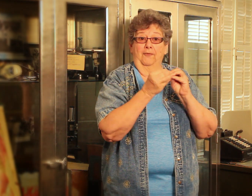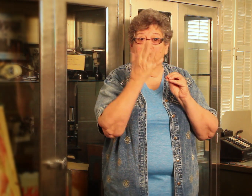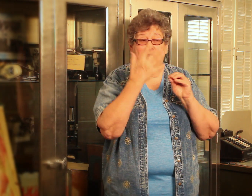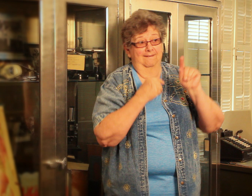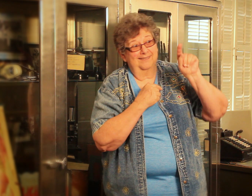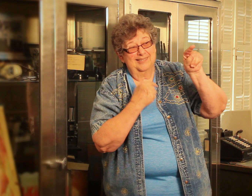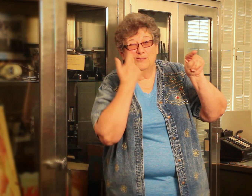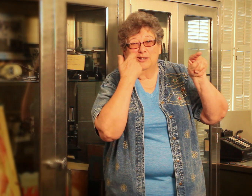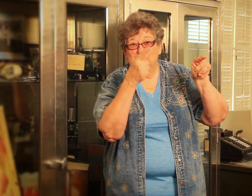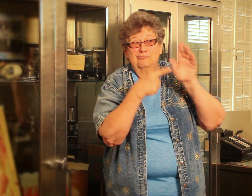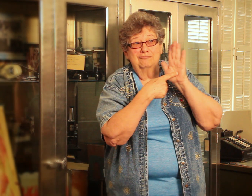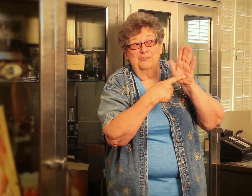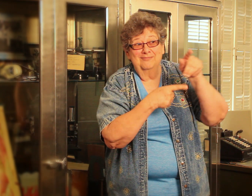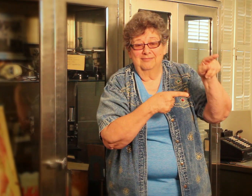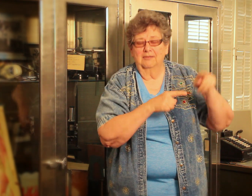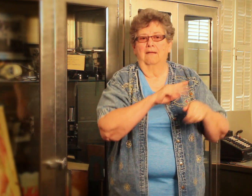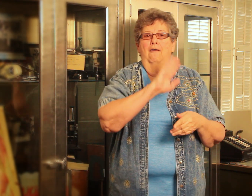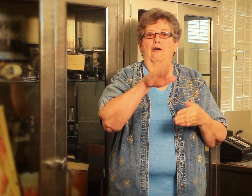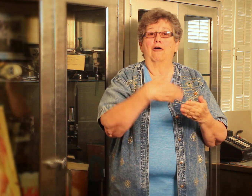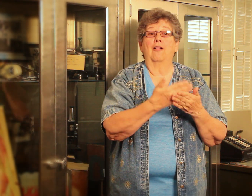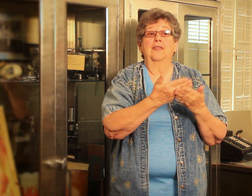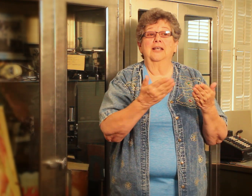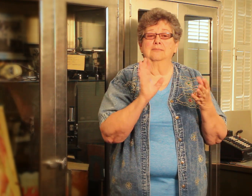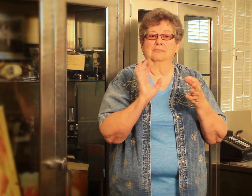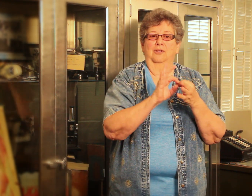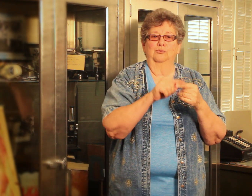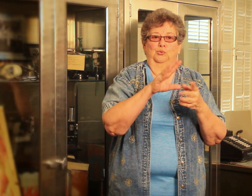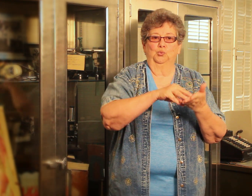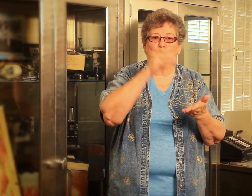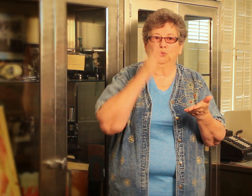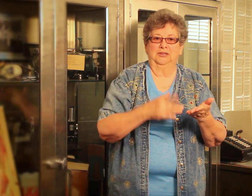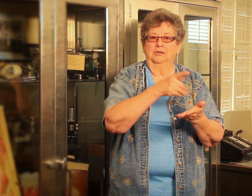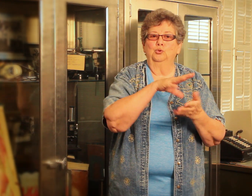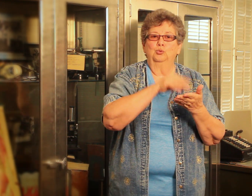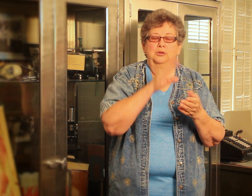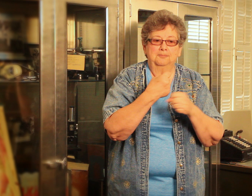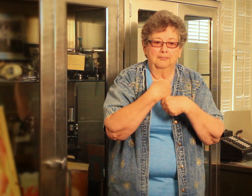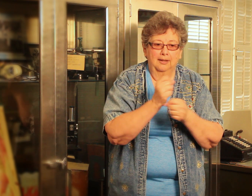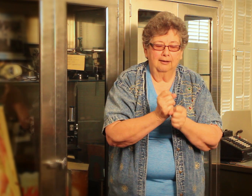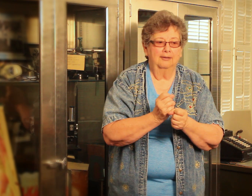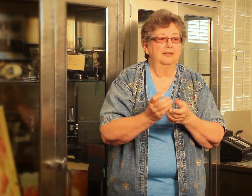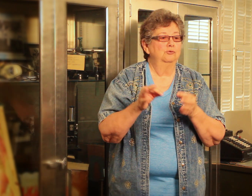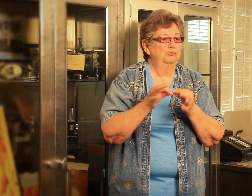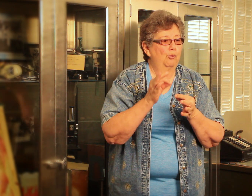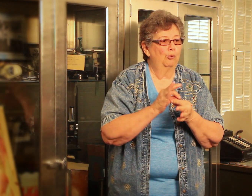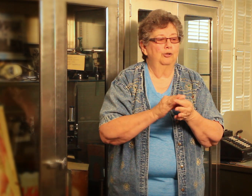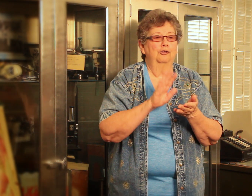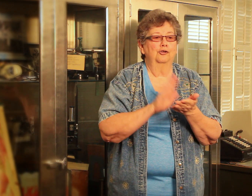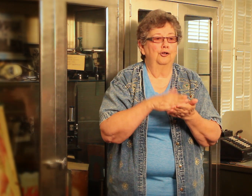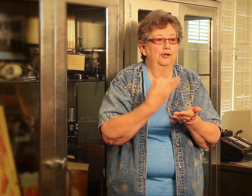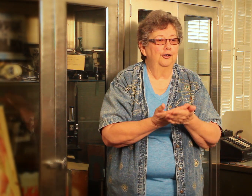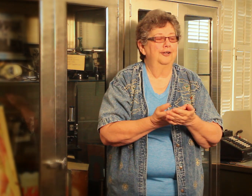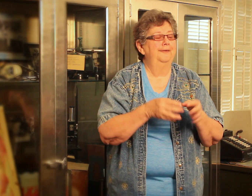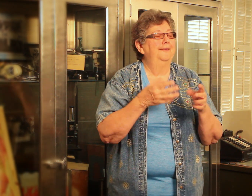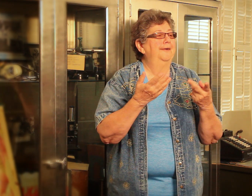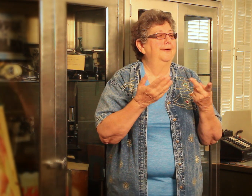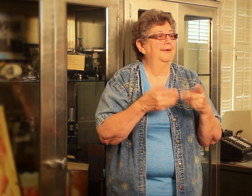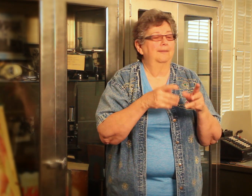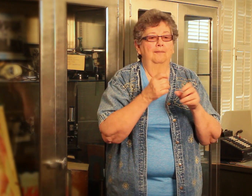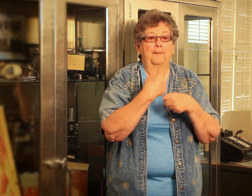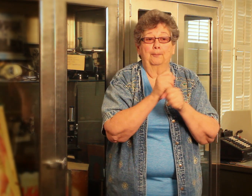The fifth room, which I was just in, is all student related items. Things that they have made, sewn,